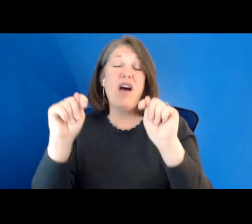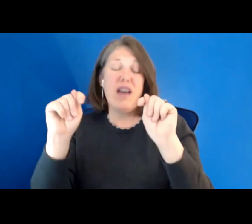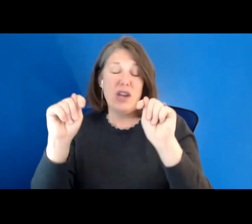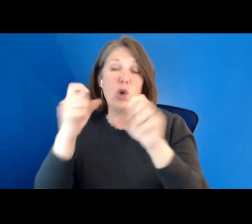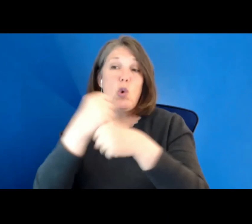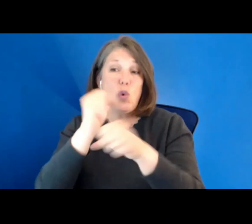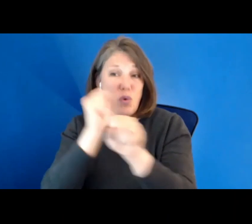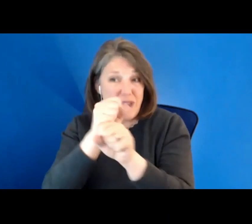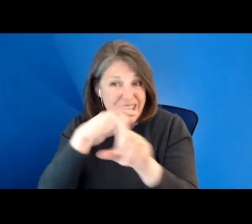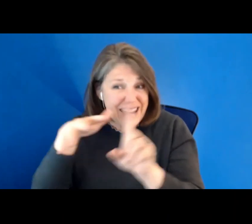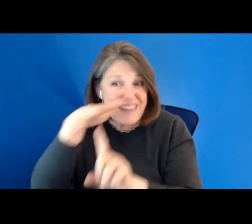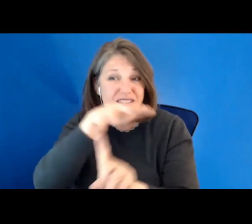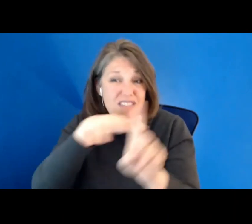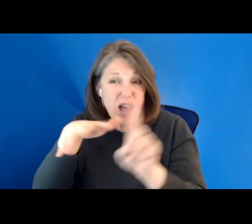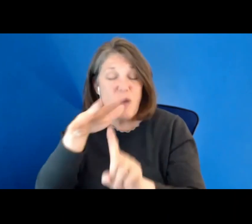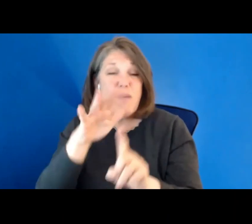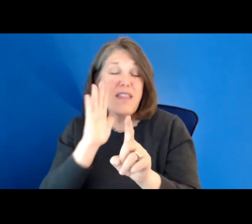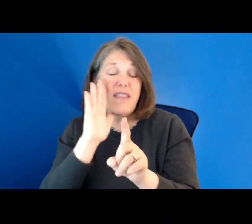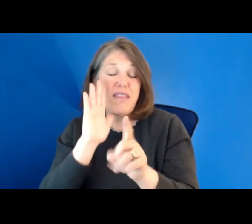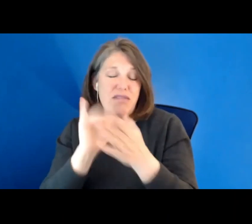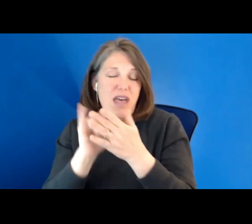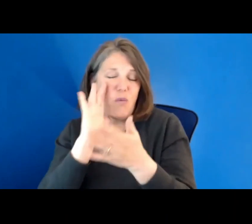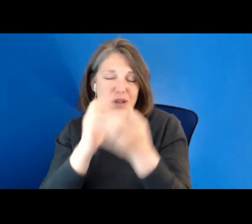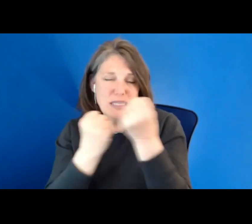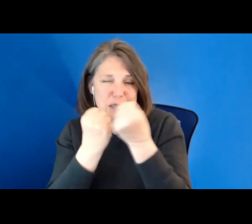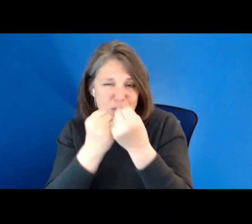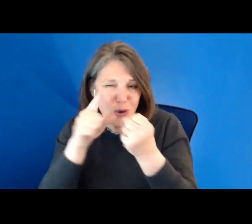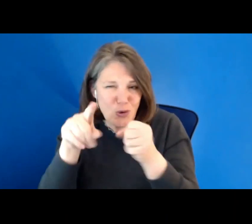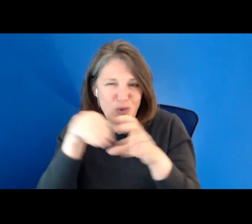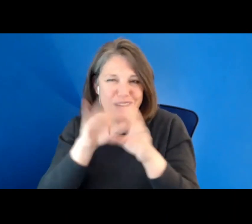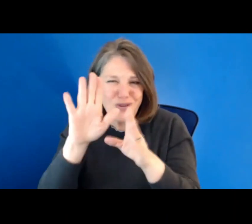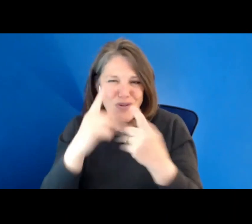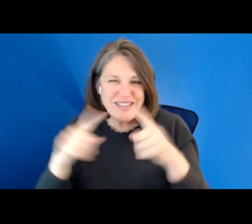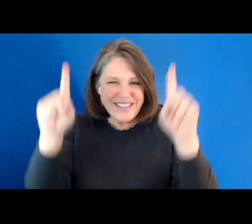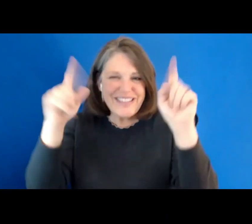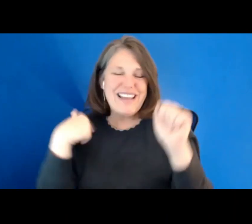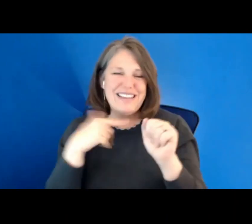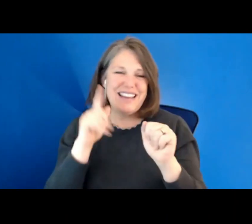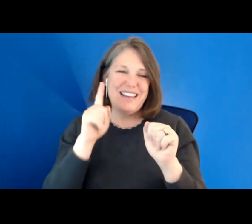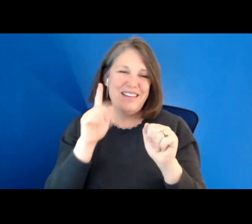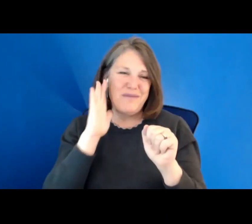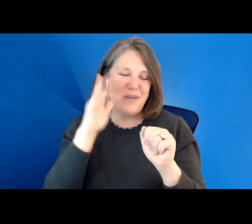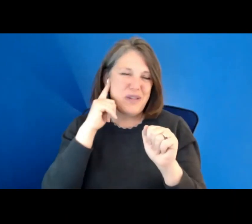that will support you in your success, that you will hear more about a town hall meetings